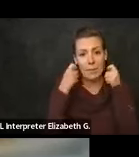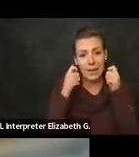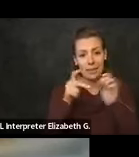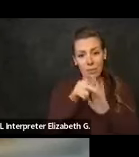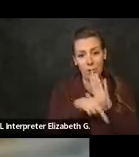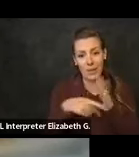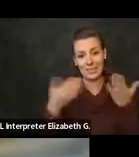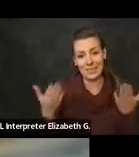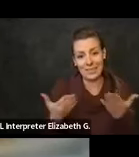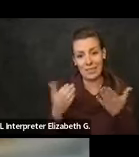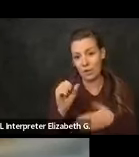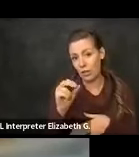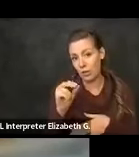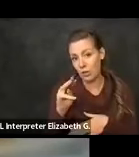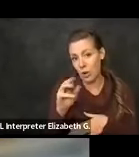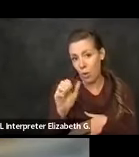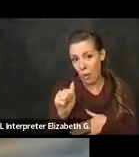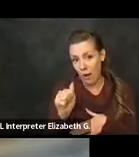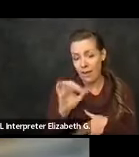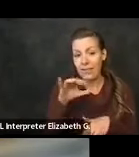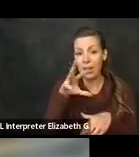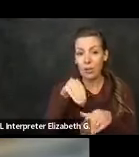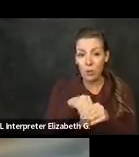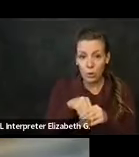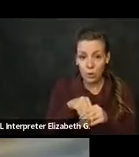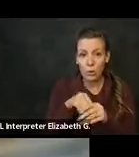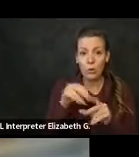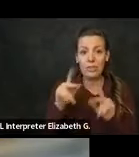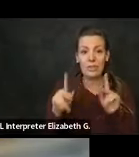This includes for those who are taking advantage of the amended health order